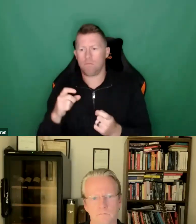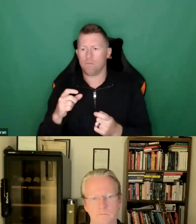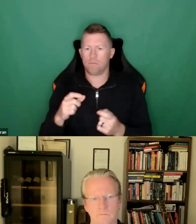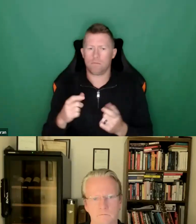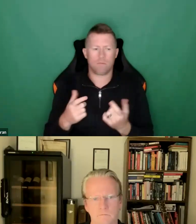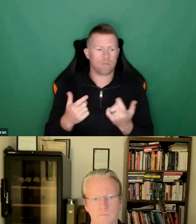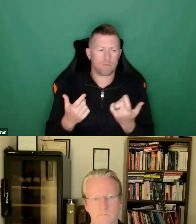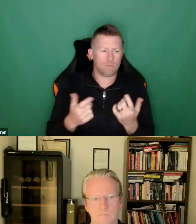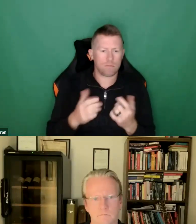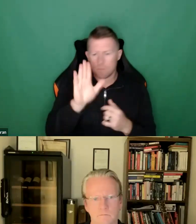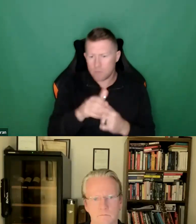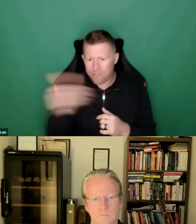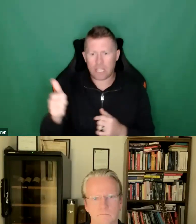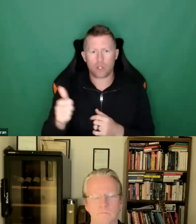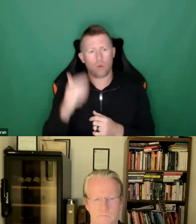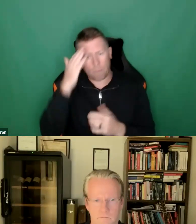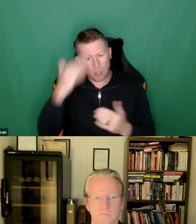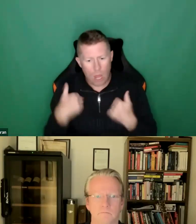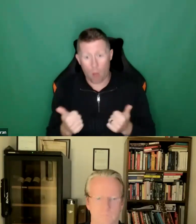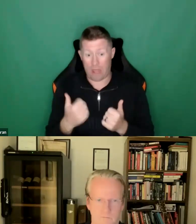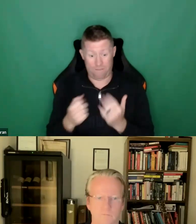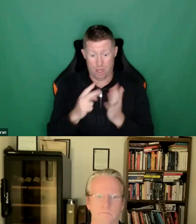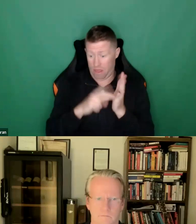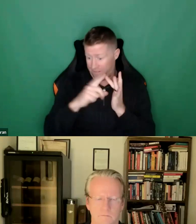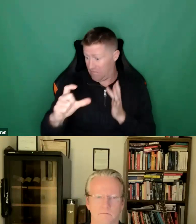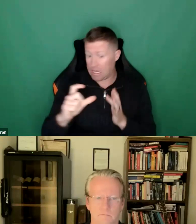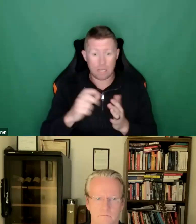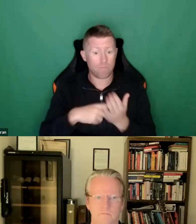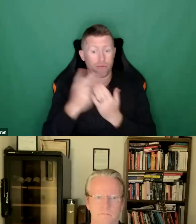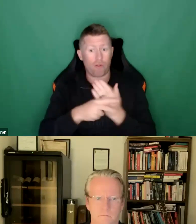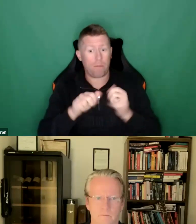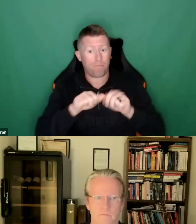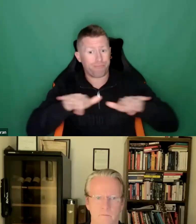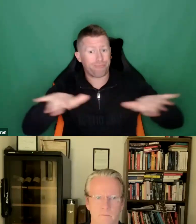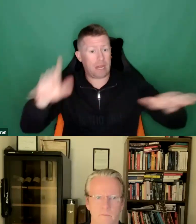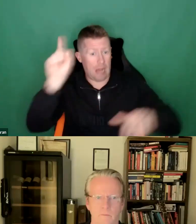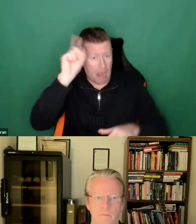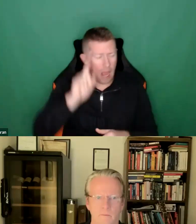What would that look like? >> I'm getting the impression from the way you describe that this